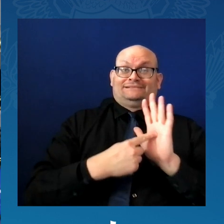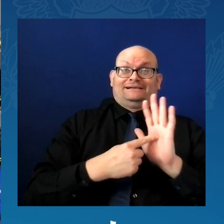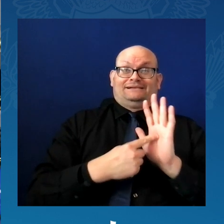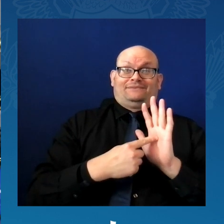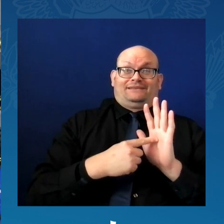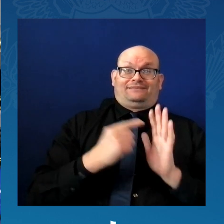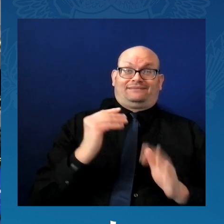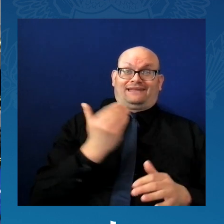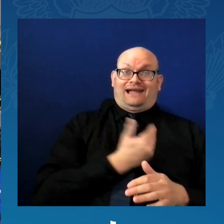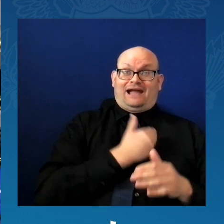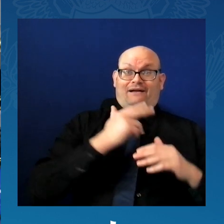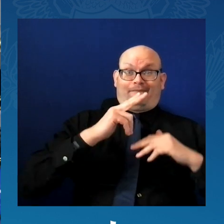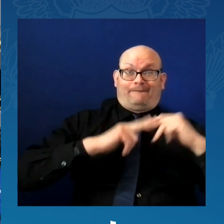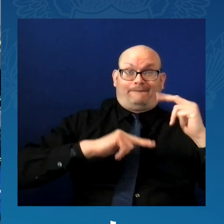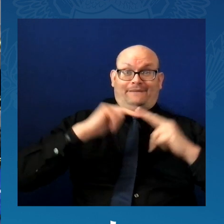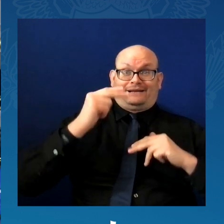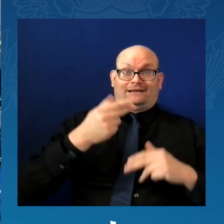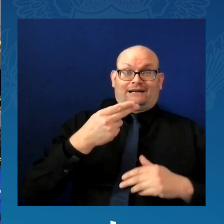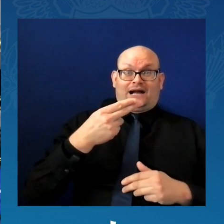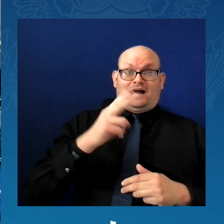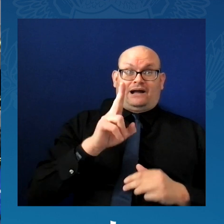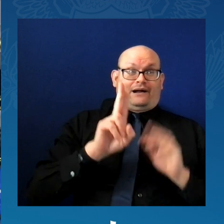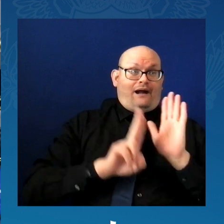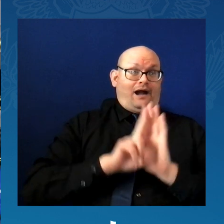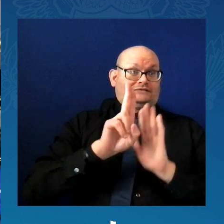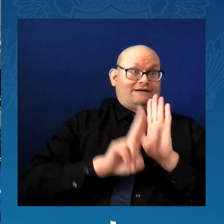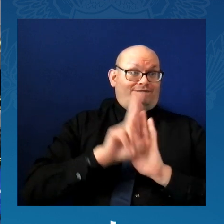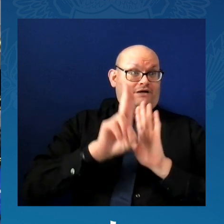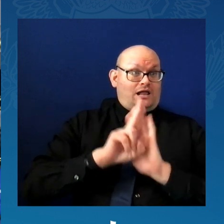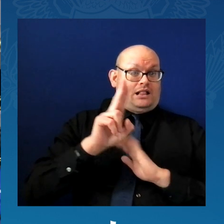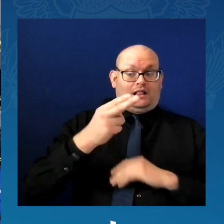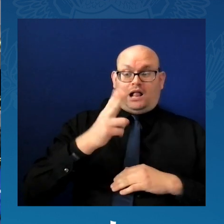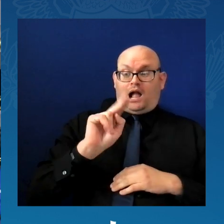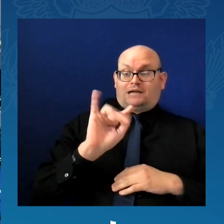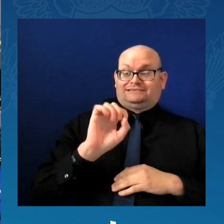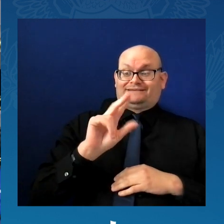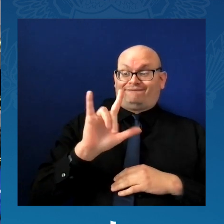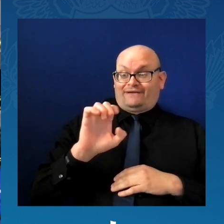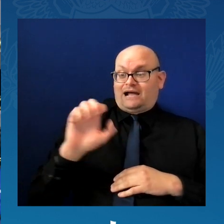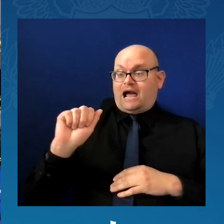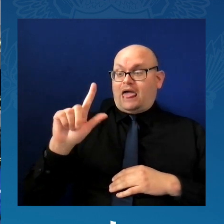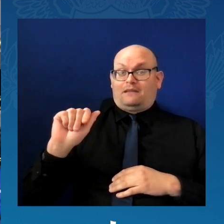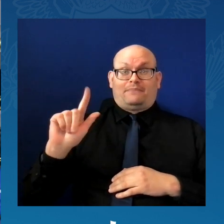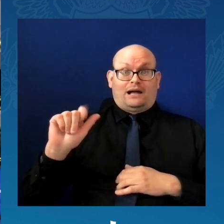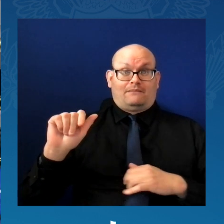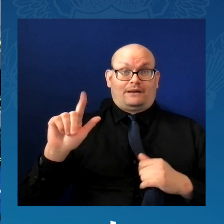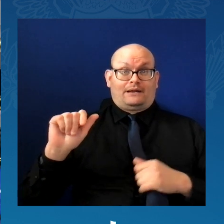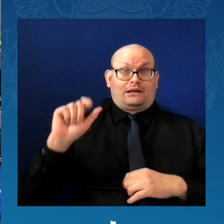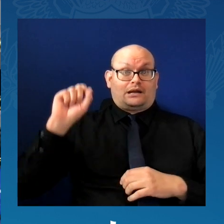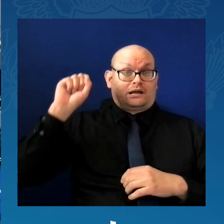I see business, academia and government effectively coming together to address industry.